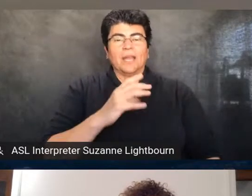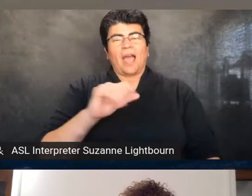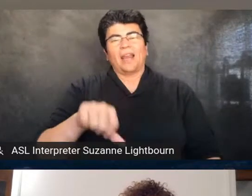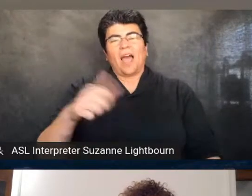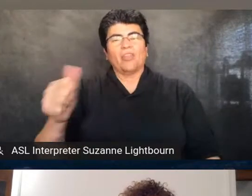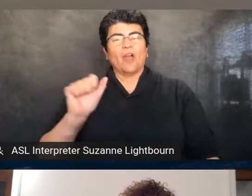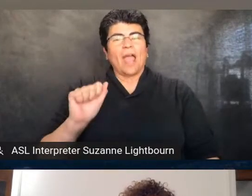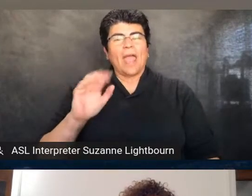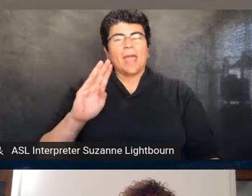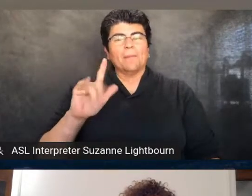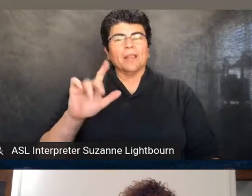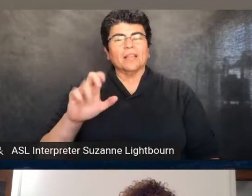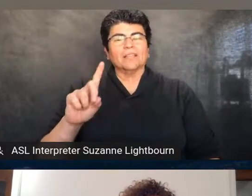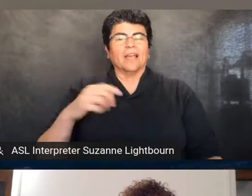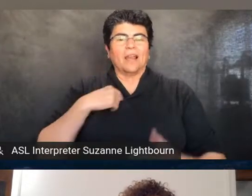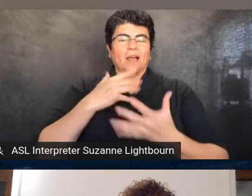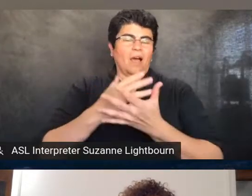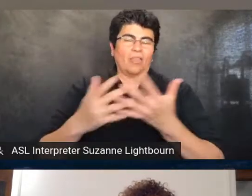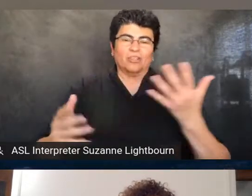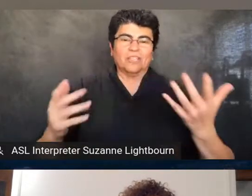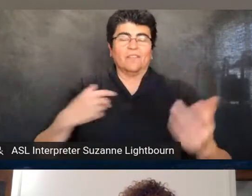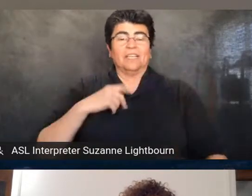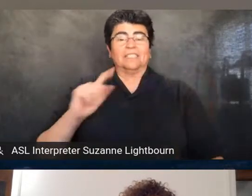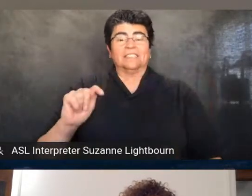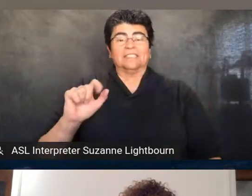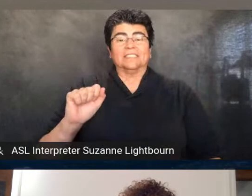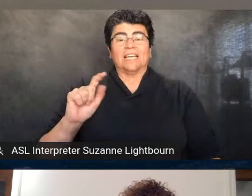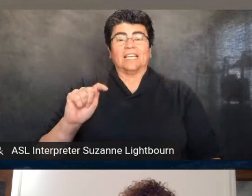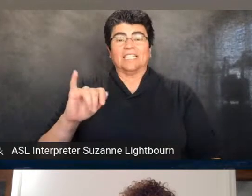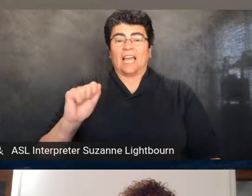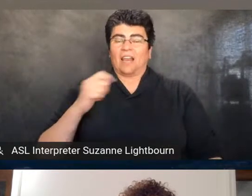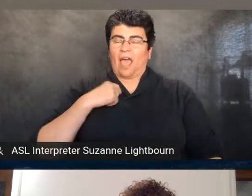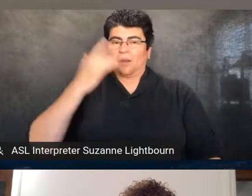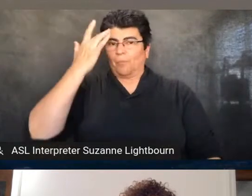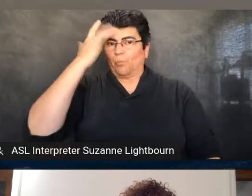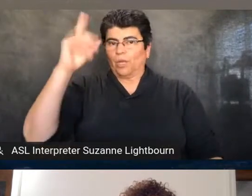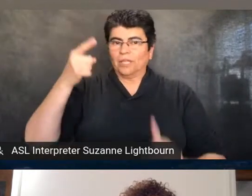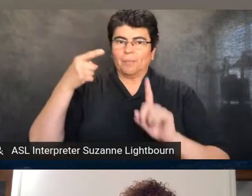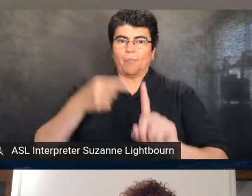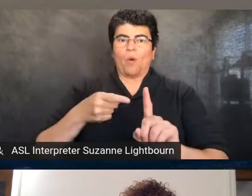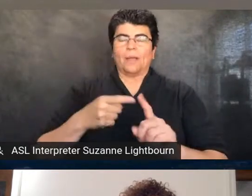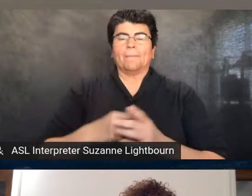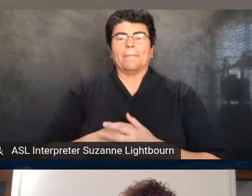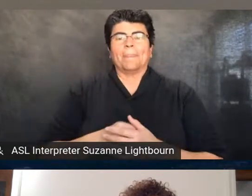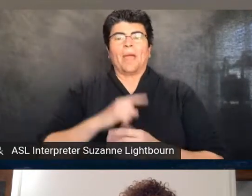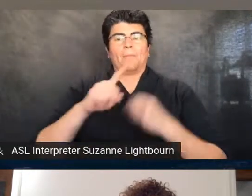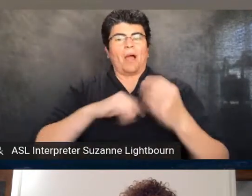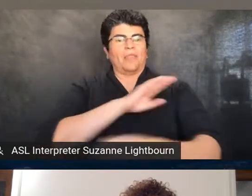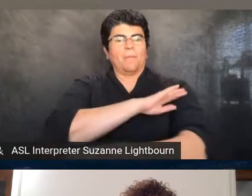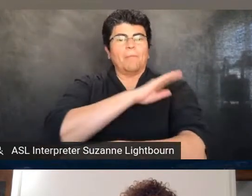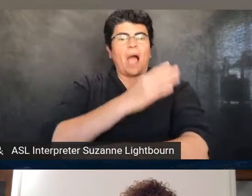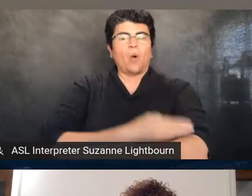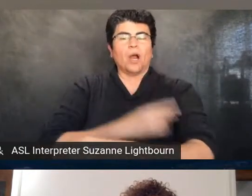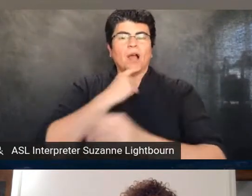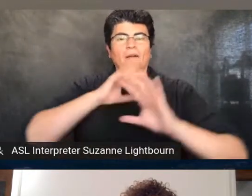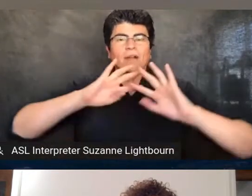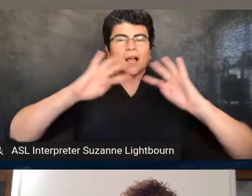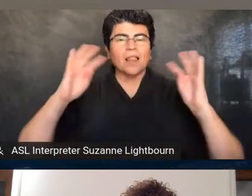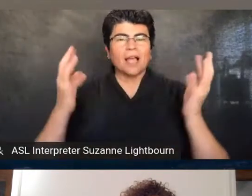and Tatiana had a brilliant point about the power of collectivism around language,